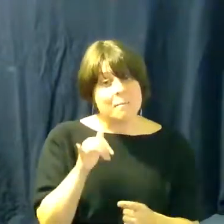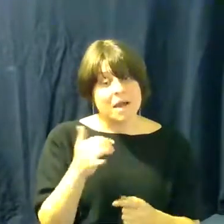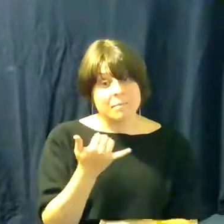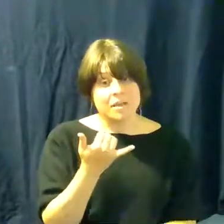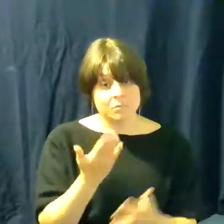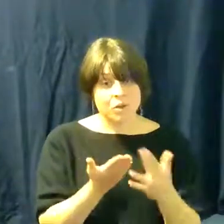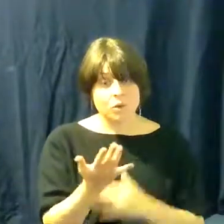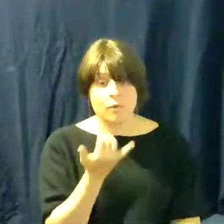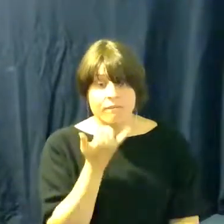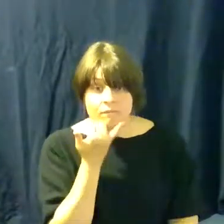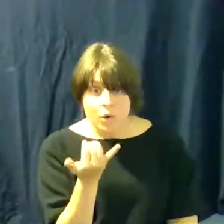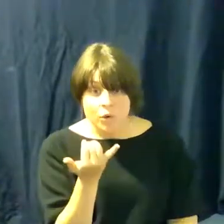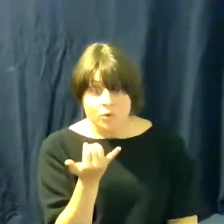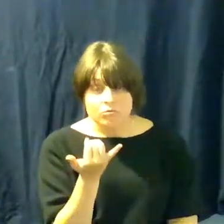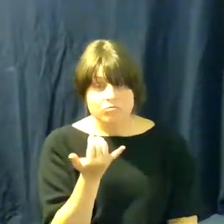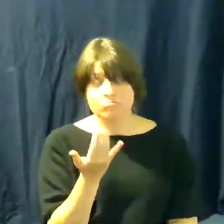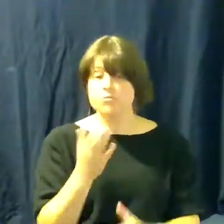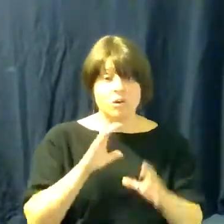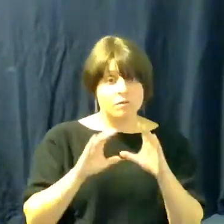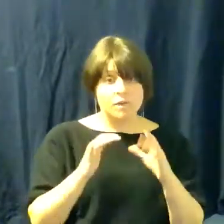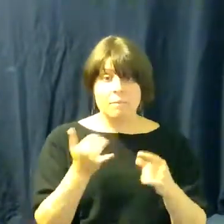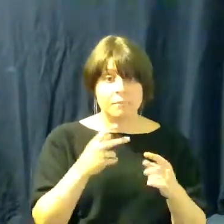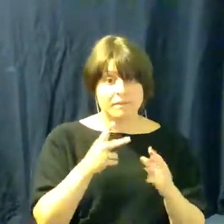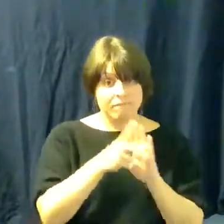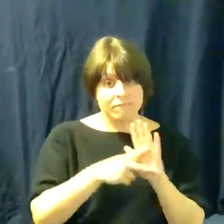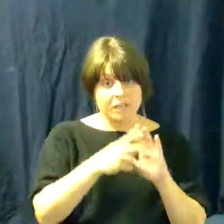meet, when you will meet, where you will meet, how you will